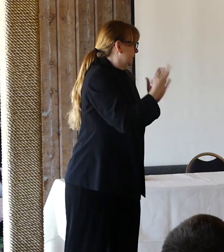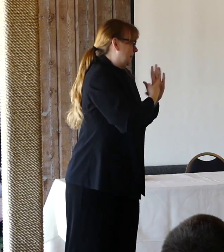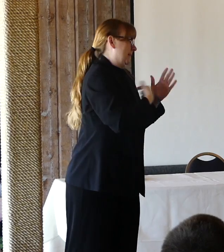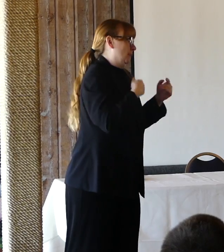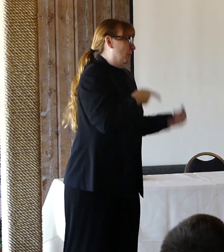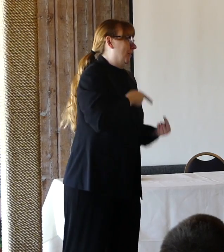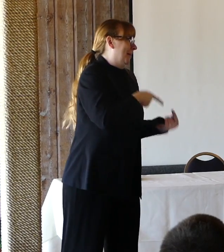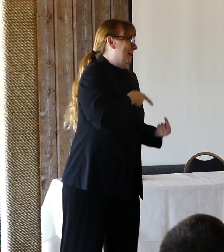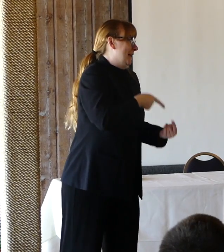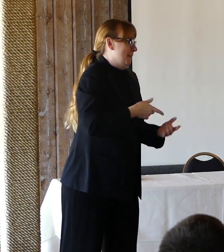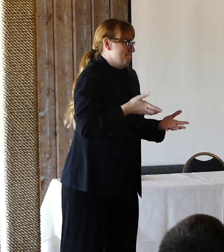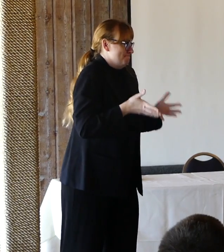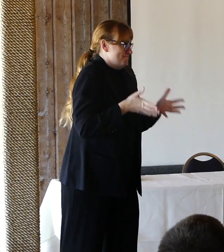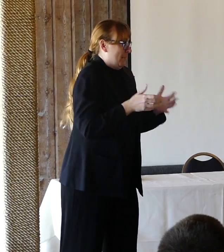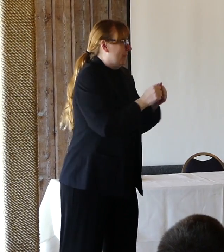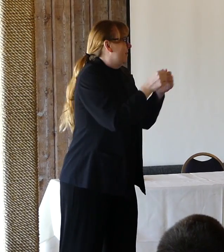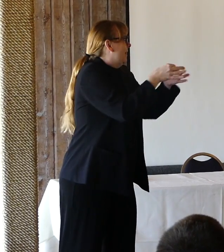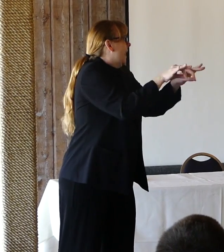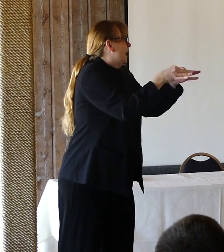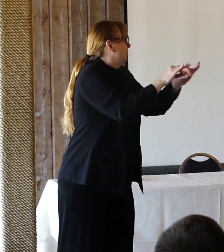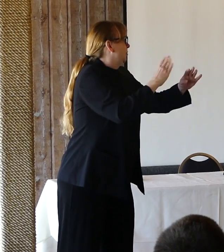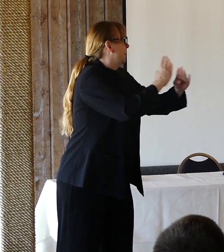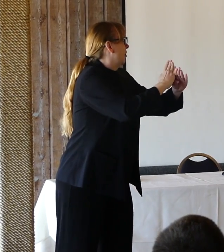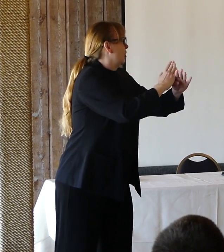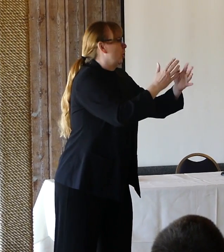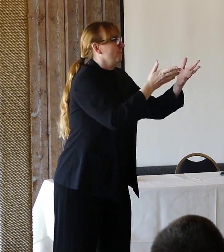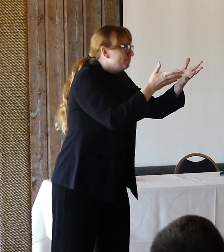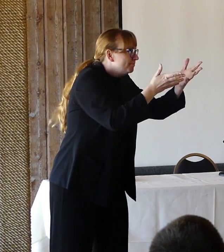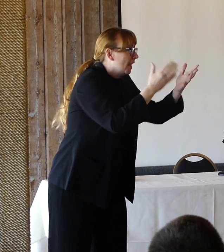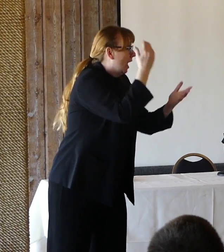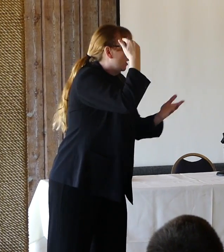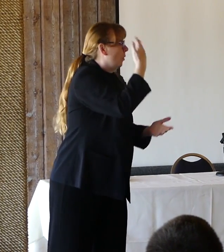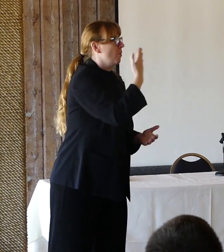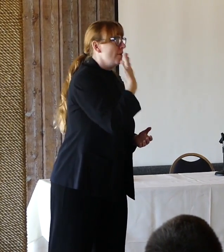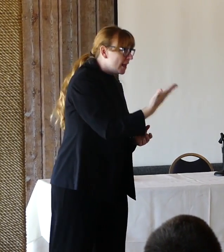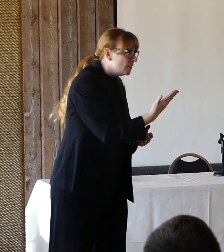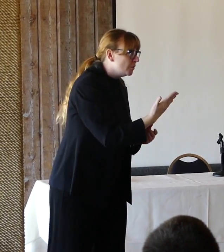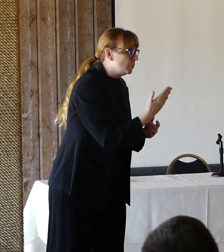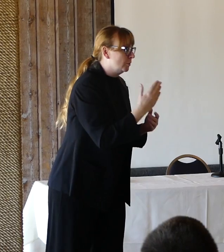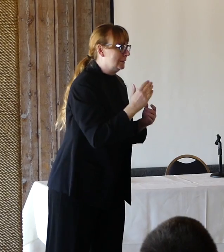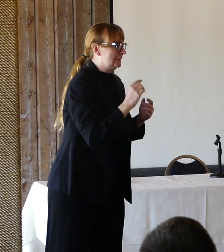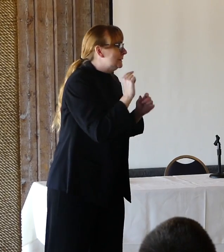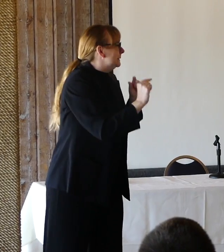Sometimes I do struggle with the language barrier, I know how to say thank you, and basic